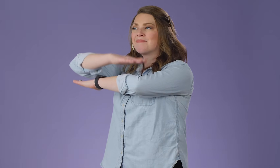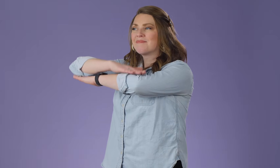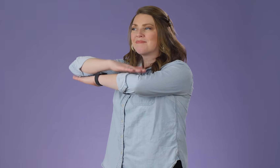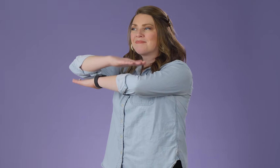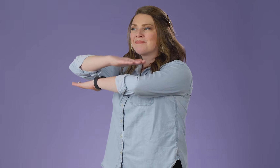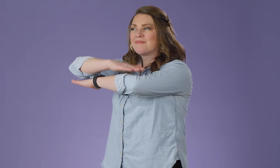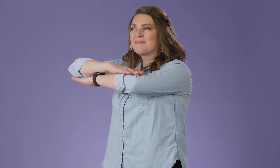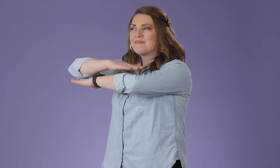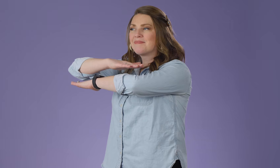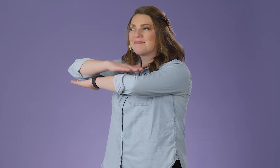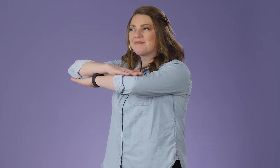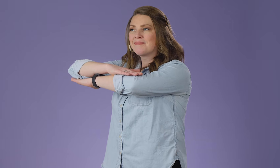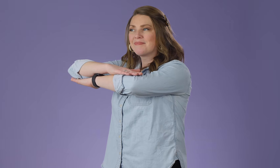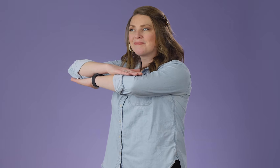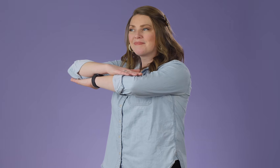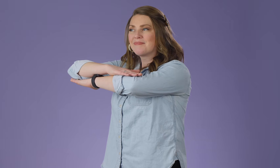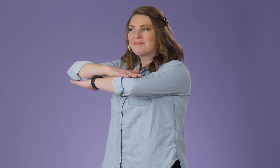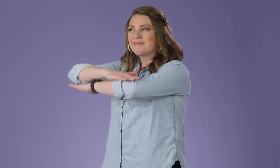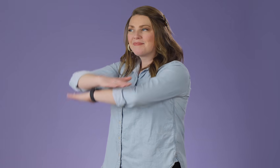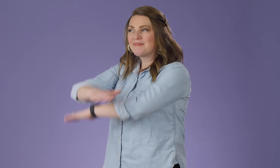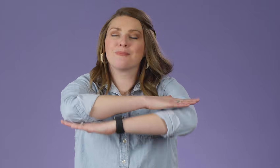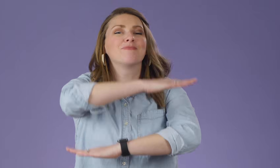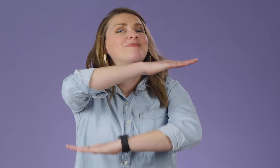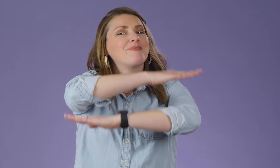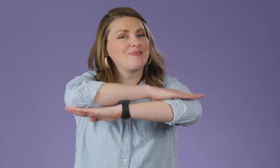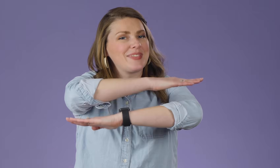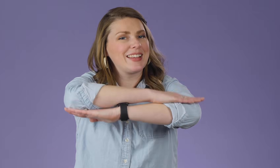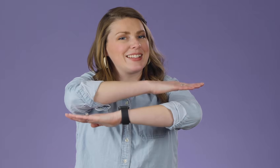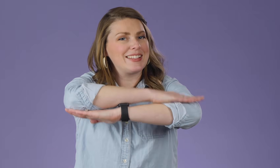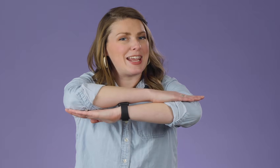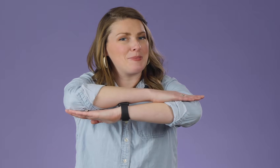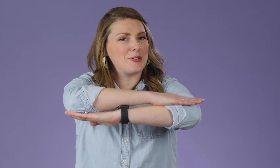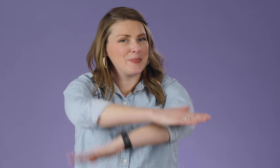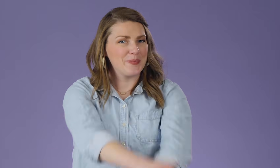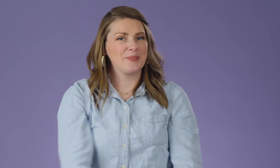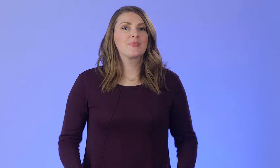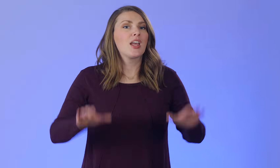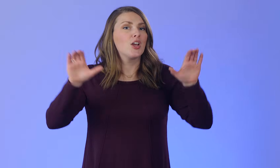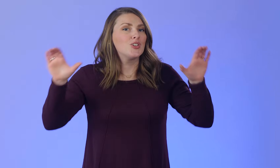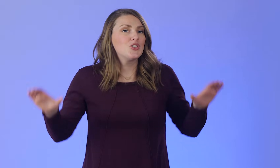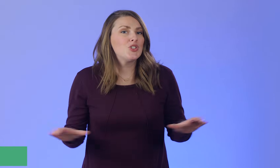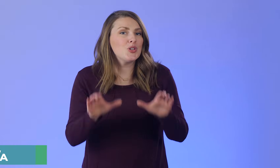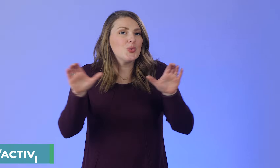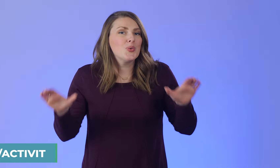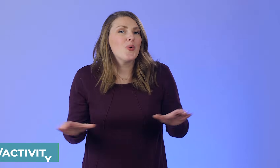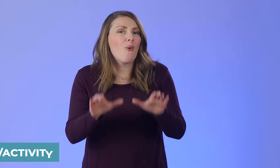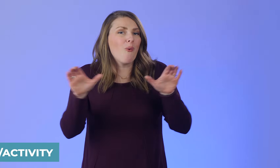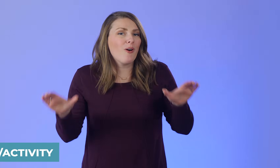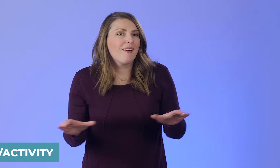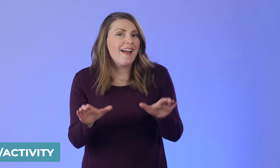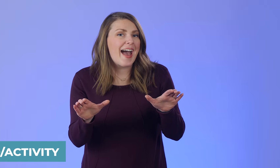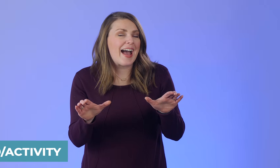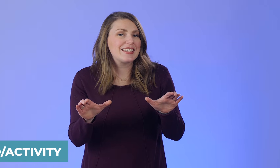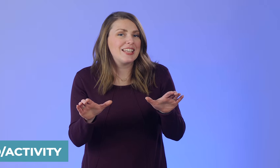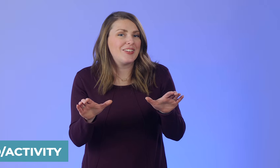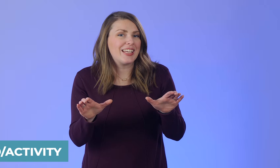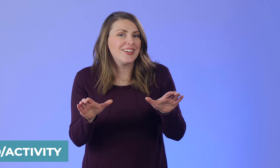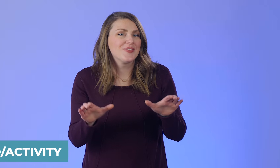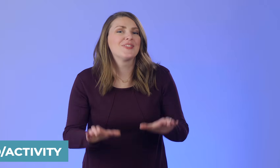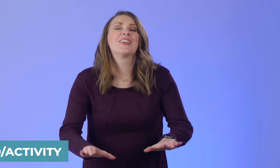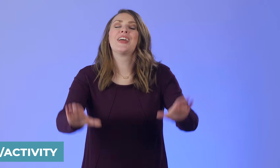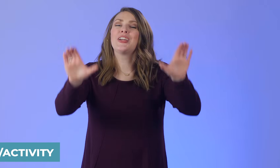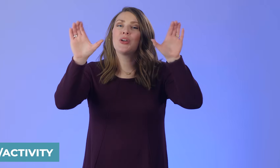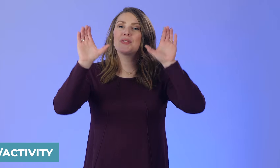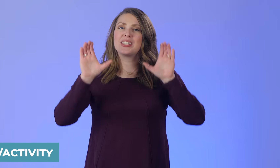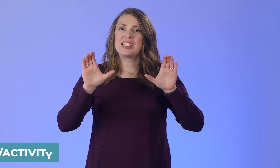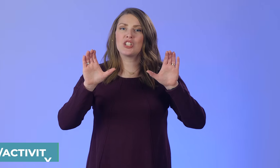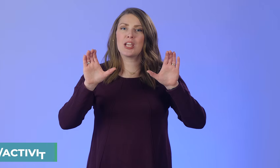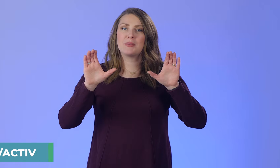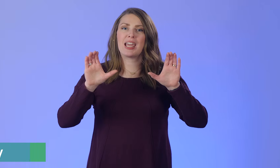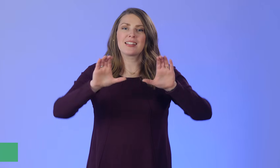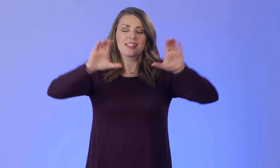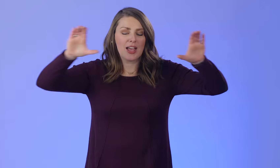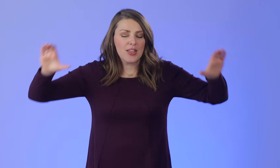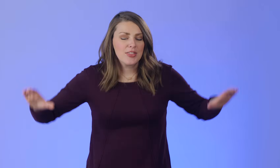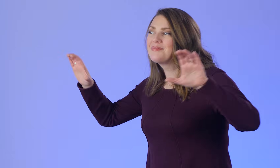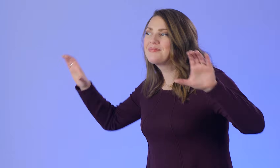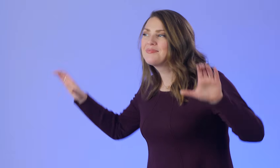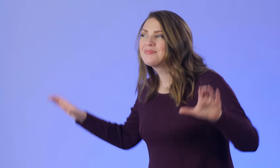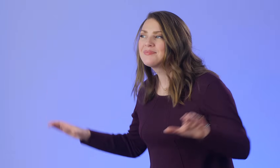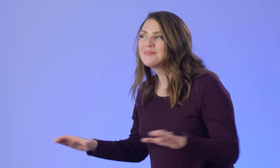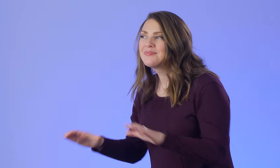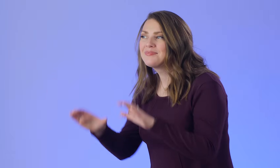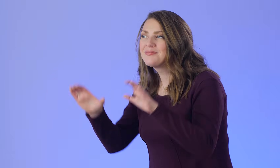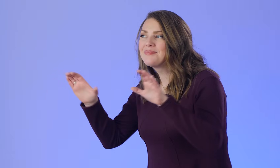to make a table or a desk 'table.' 'Do or activity,' you have 'C' shaped hands that are moving like you're